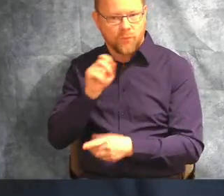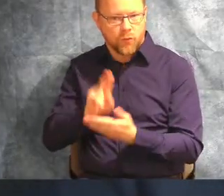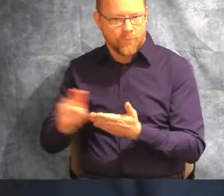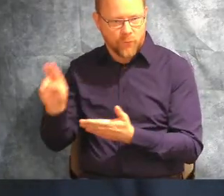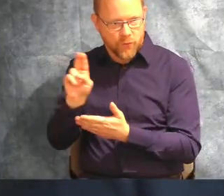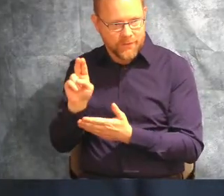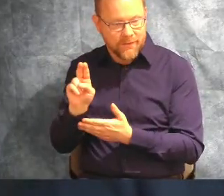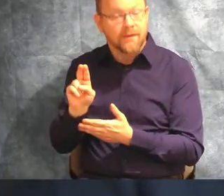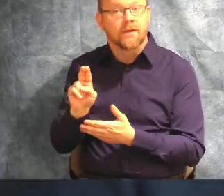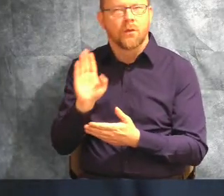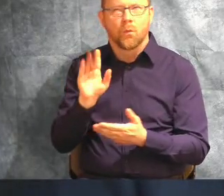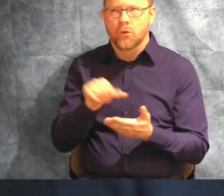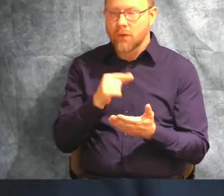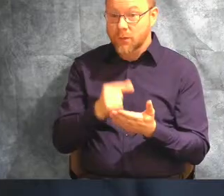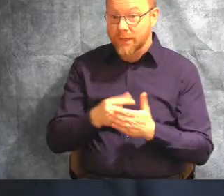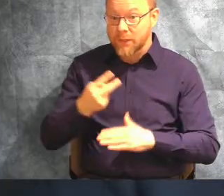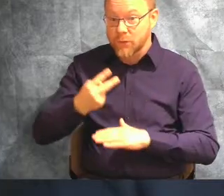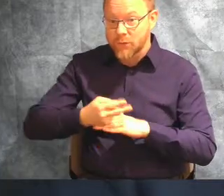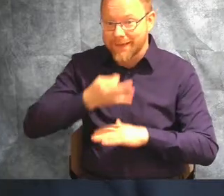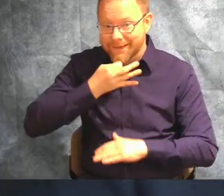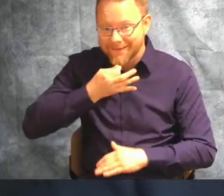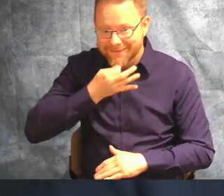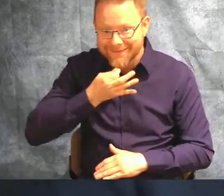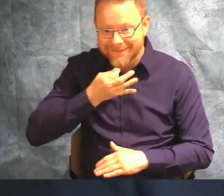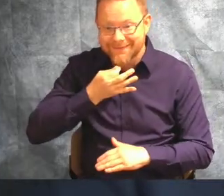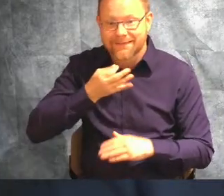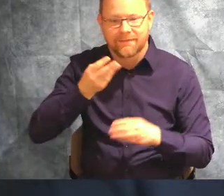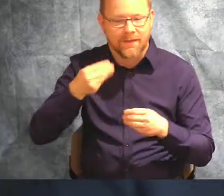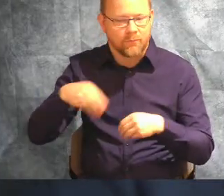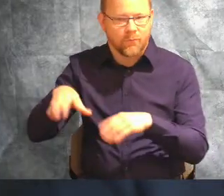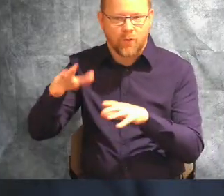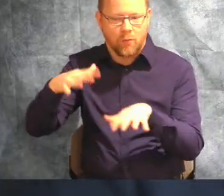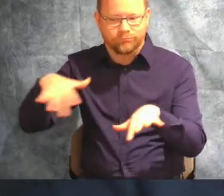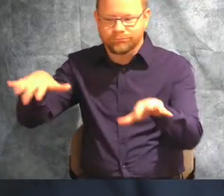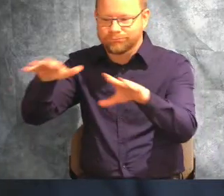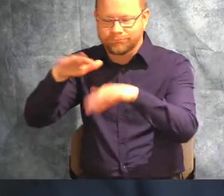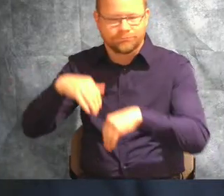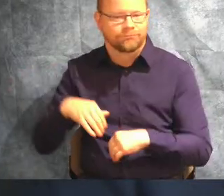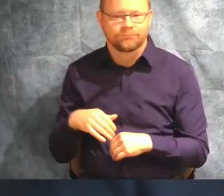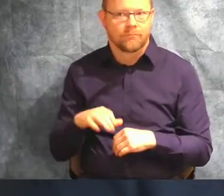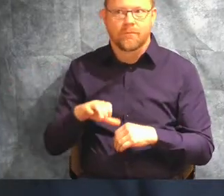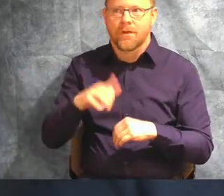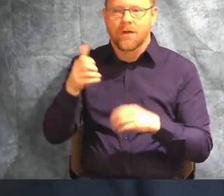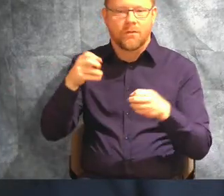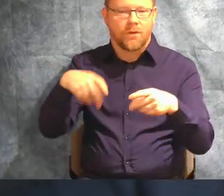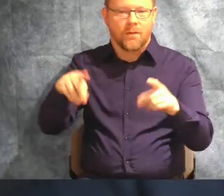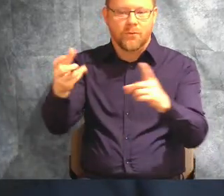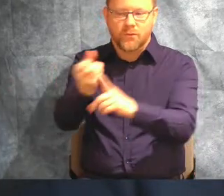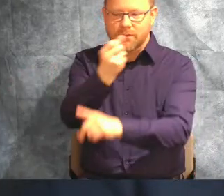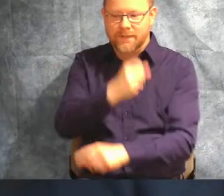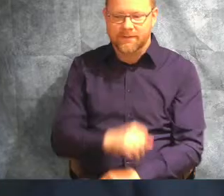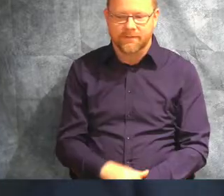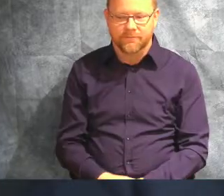She graduates in two days and then is moving on to bigger and better things. And so she has just been